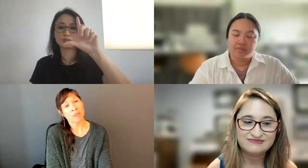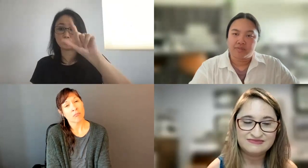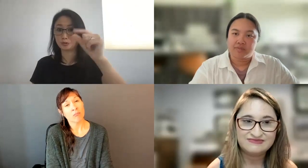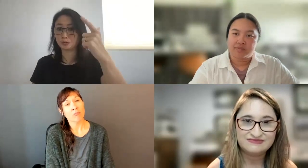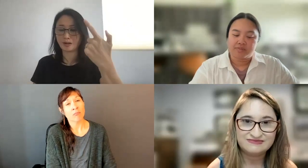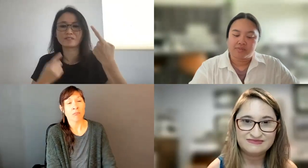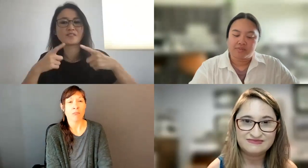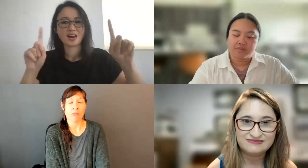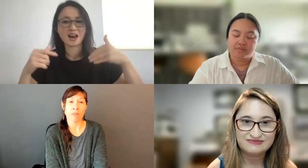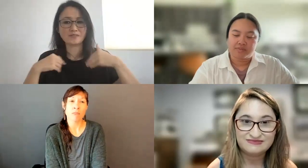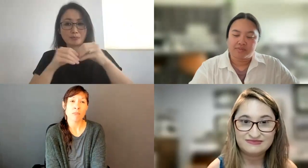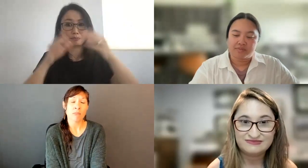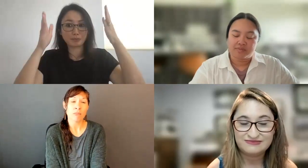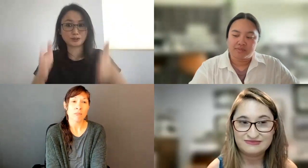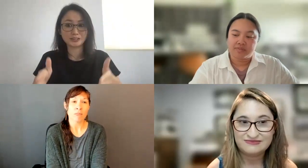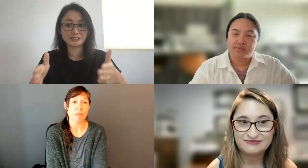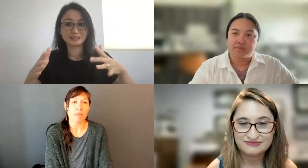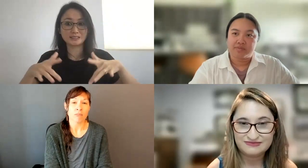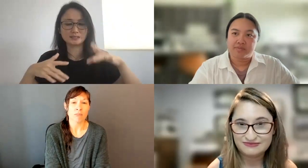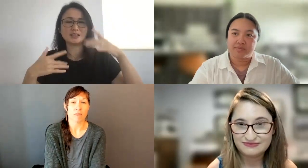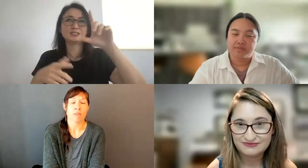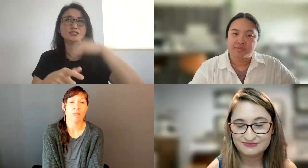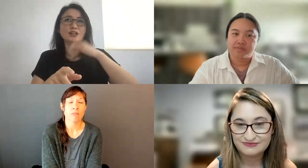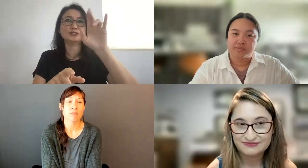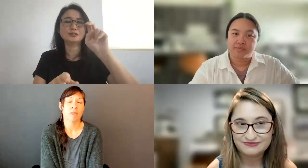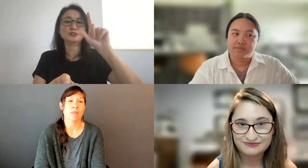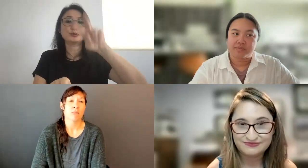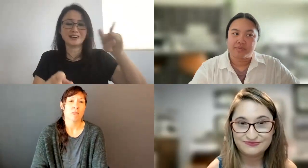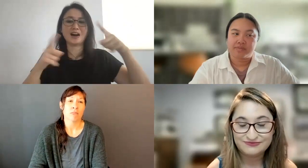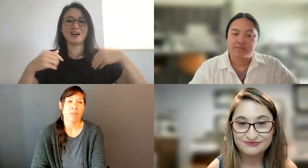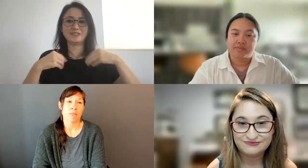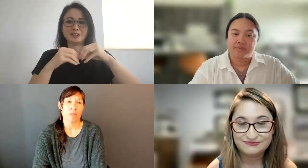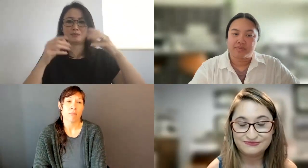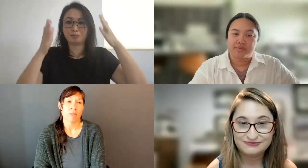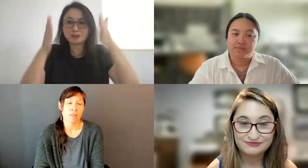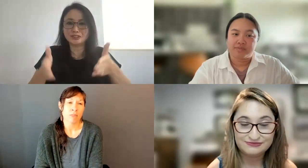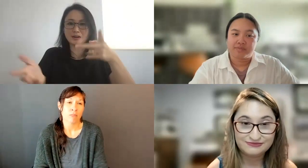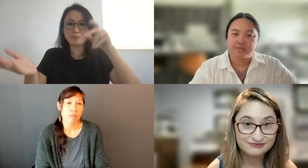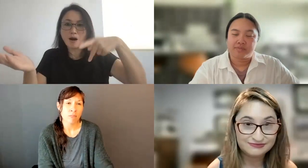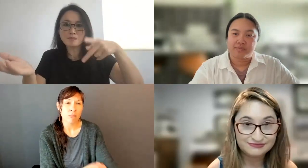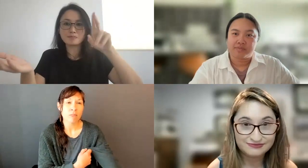things were going well until June of 2022. 2021, no, it was 22.